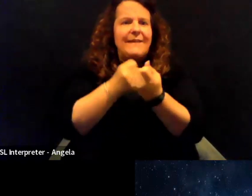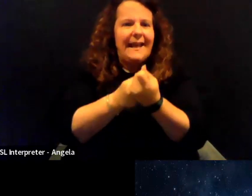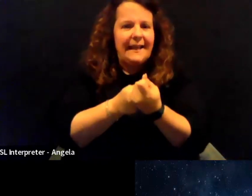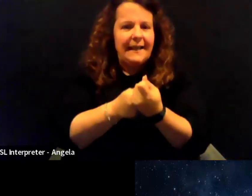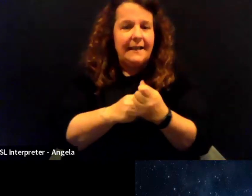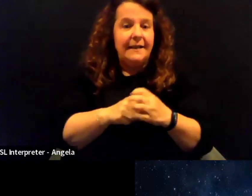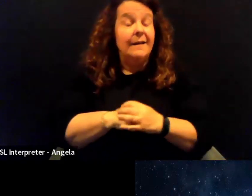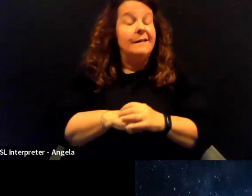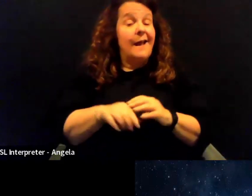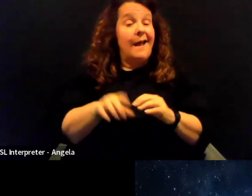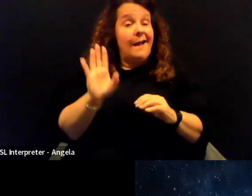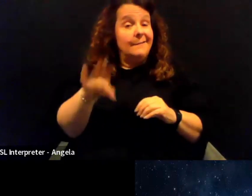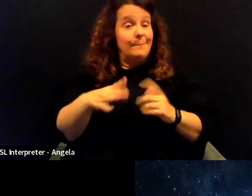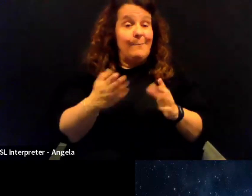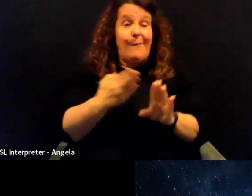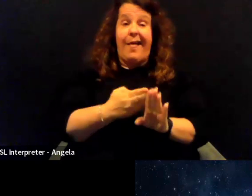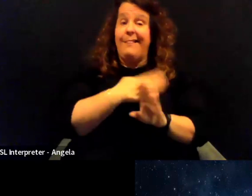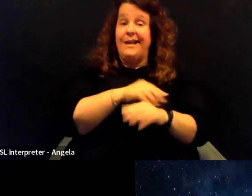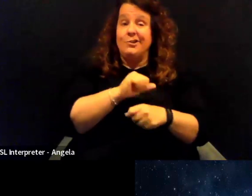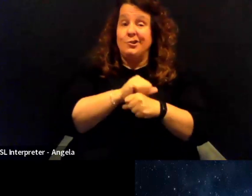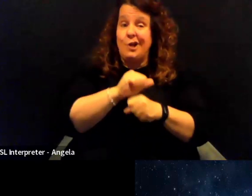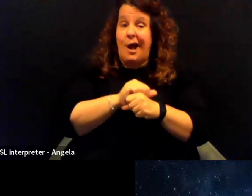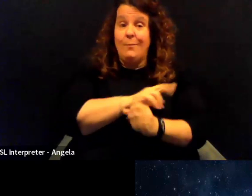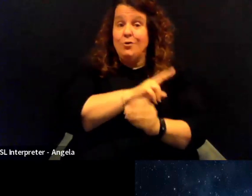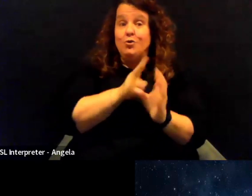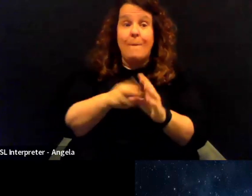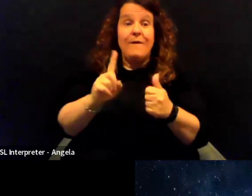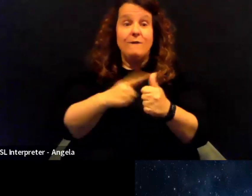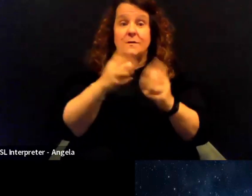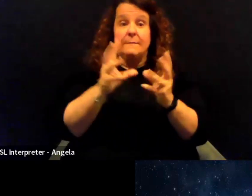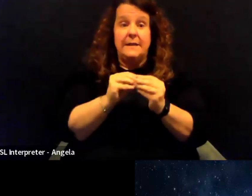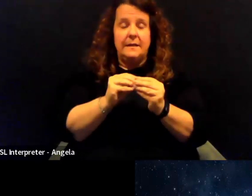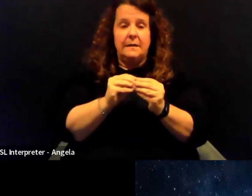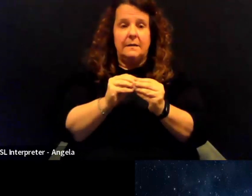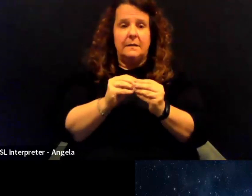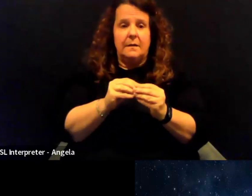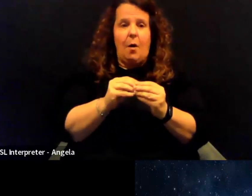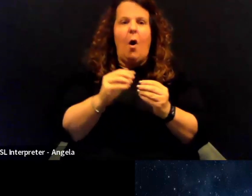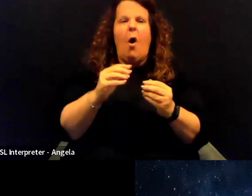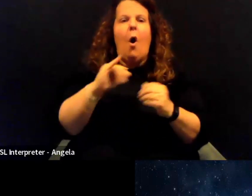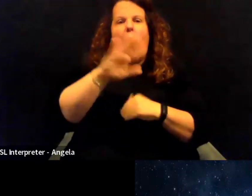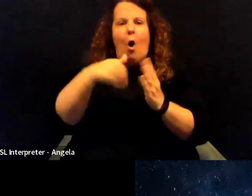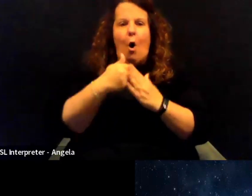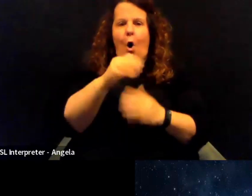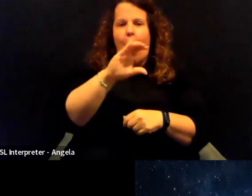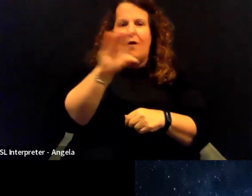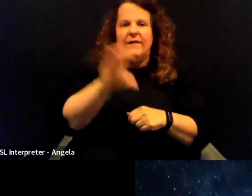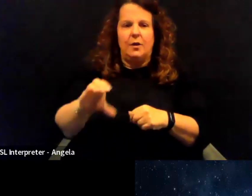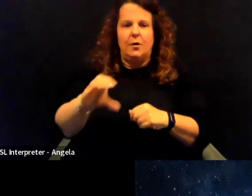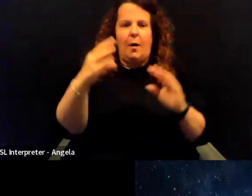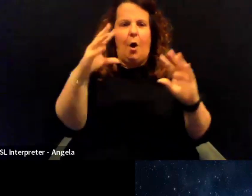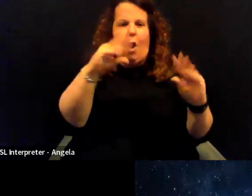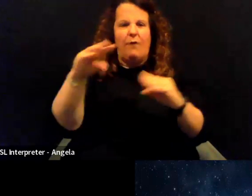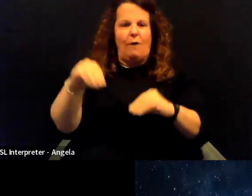At my last job, I joined my first meeting. Nobody has their video camera on. There is no introduction, no ability